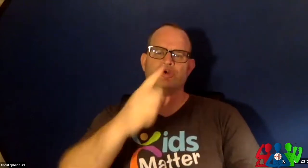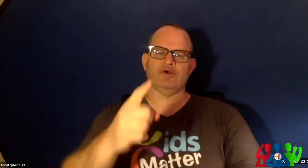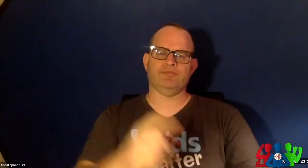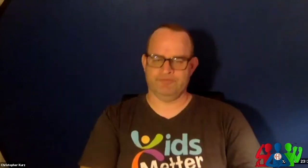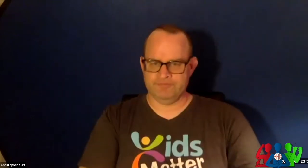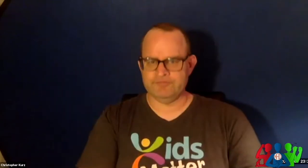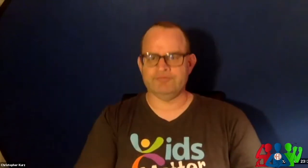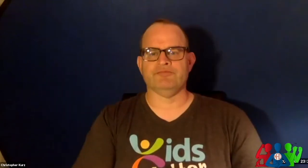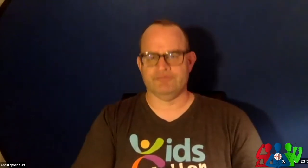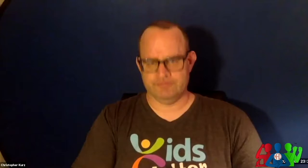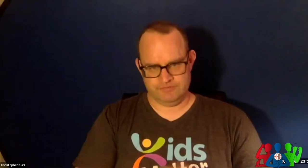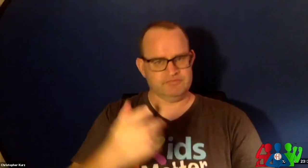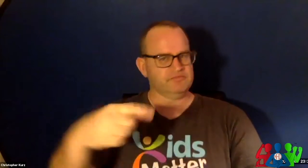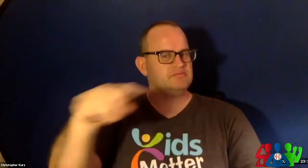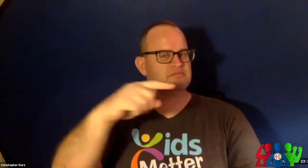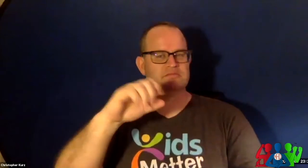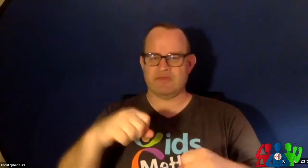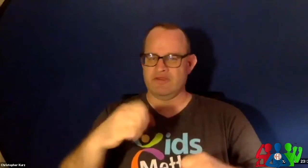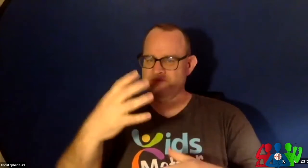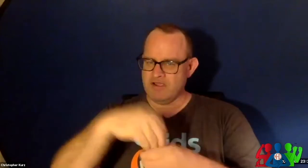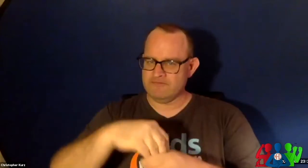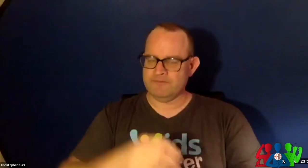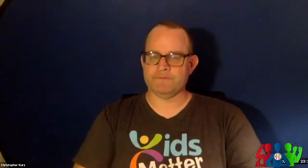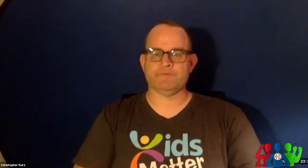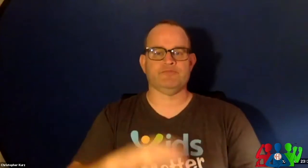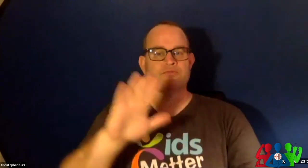ASL and other languages later.